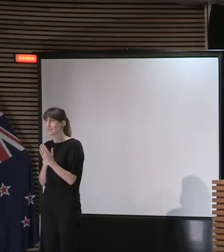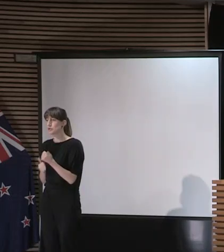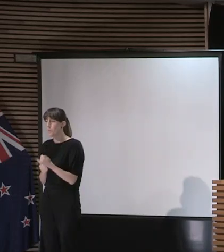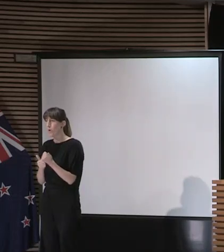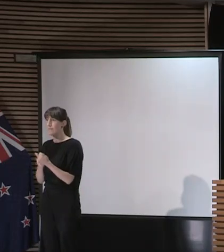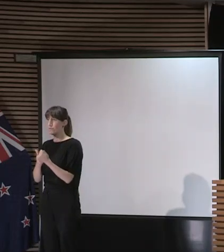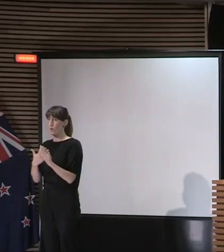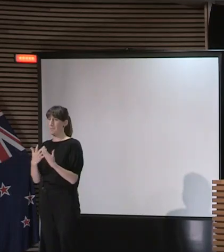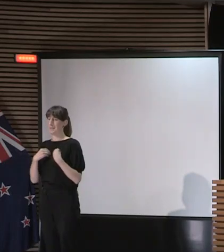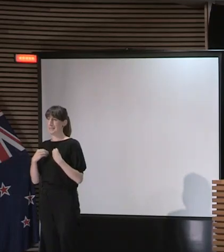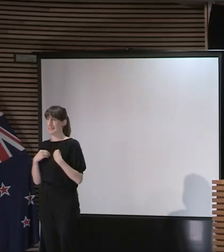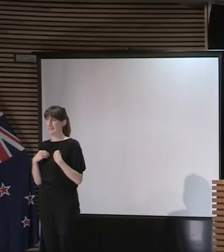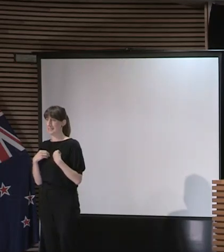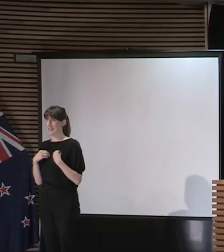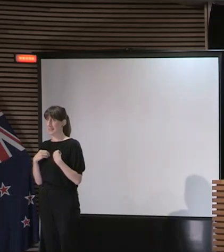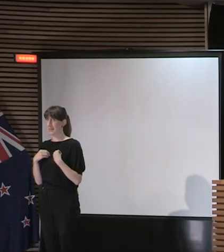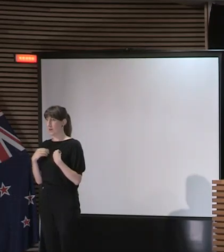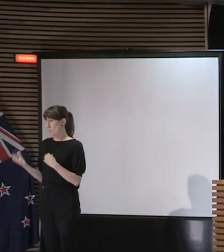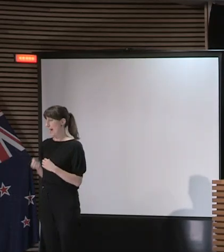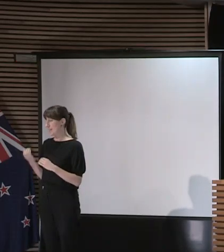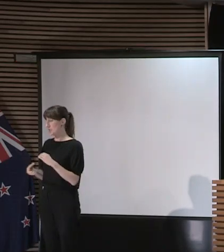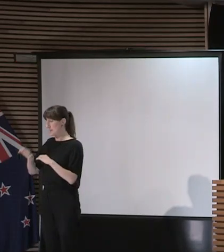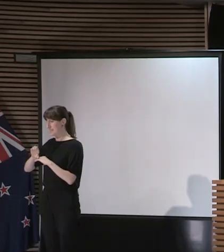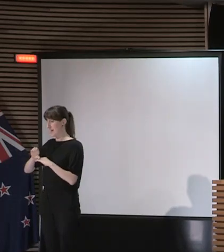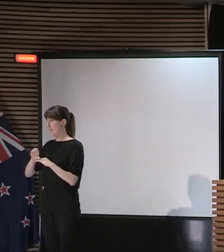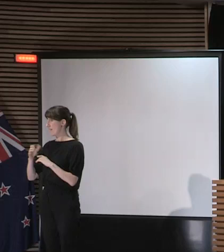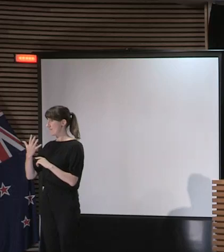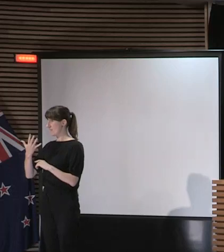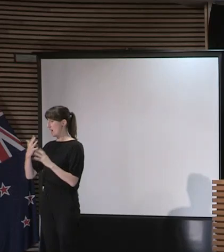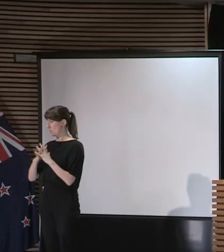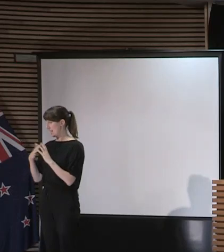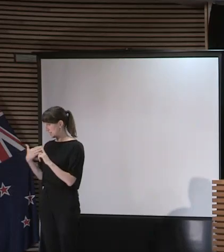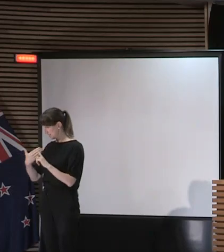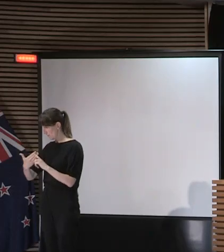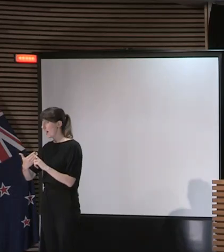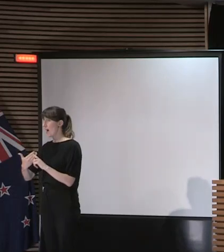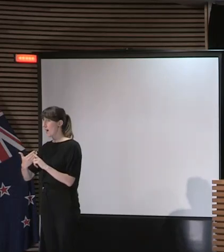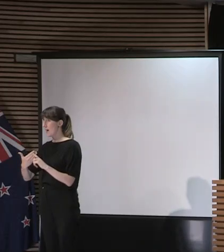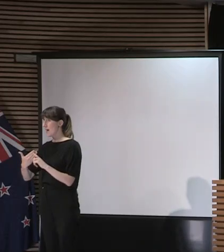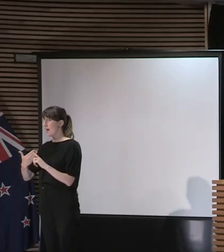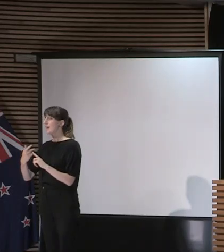what are a very particular set of businesses. Keeping in mind